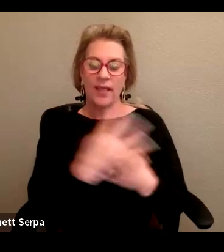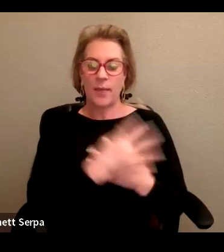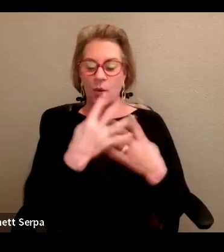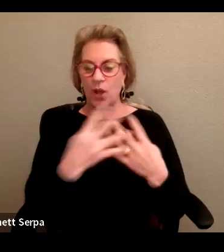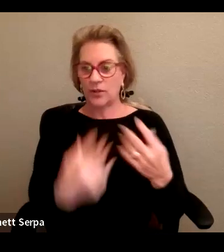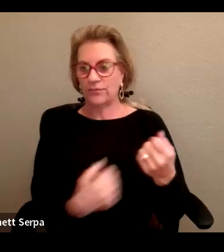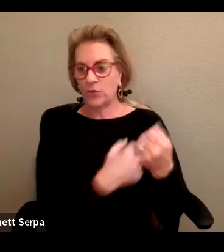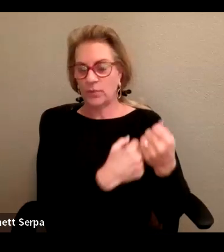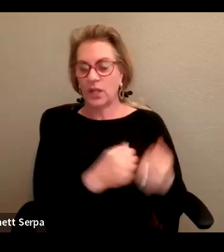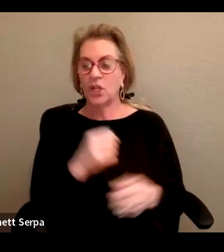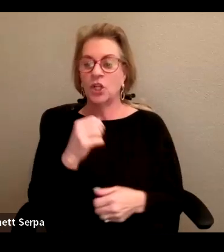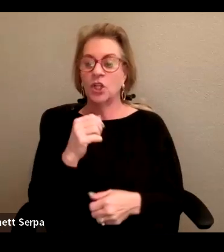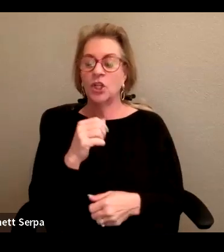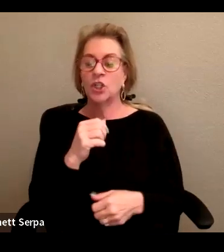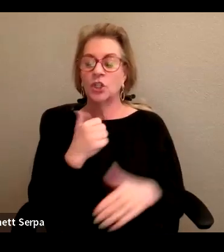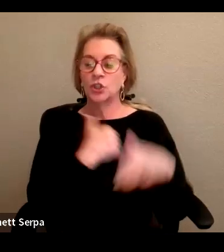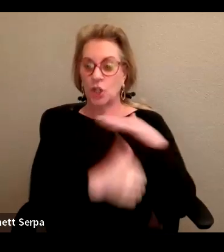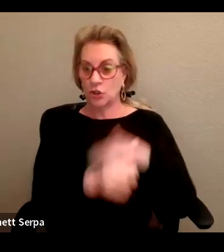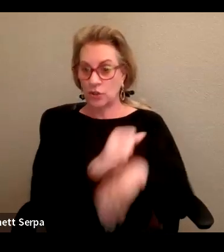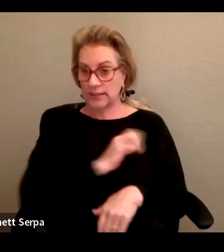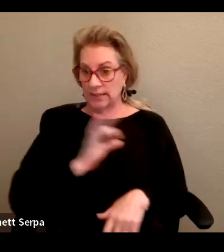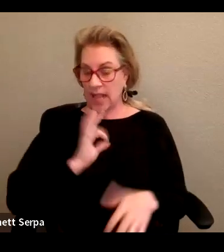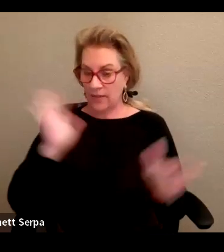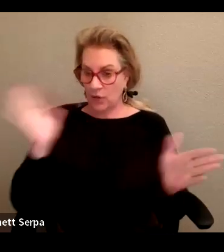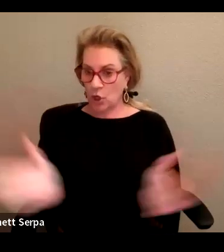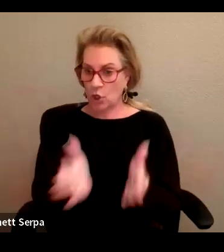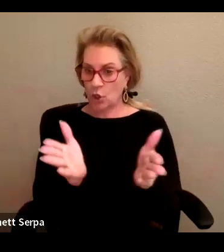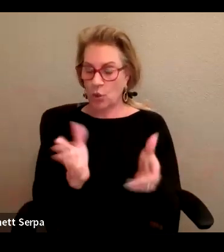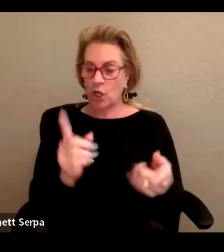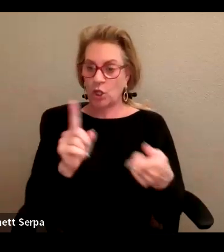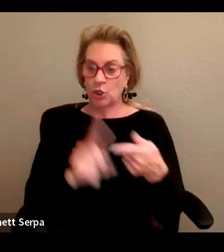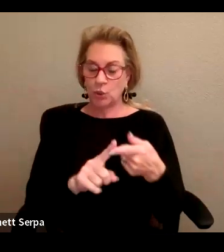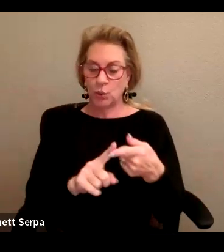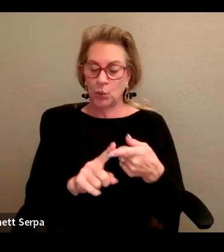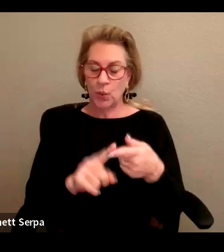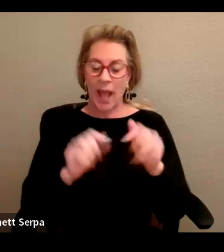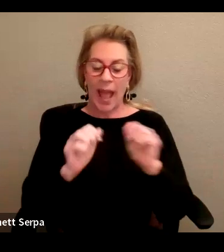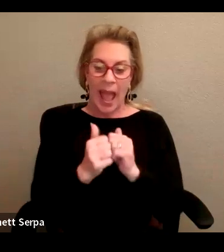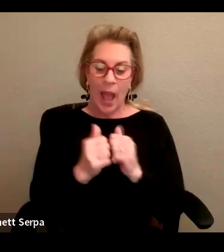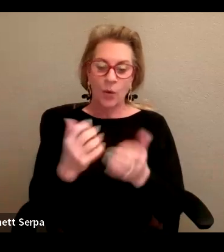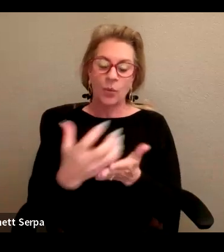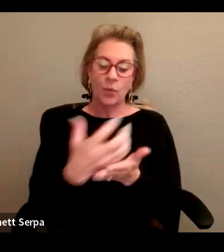shelter staff are encouraged to develop policies for collecting and receiving and processing client